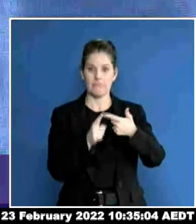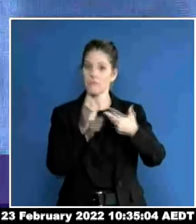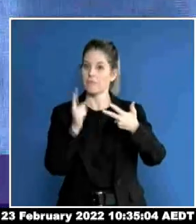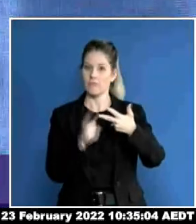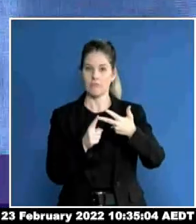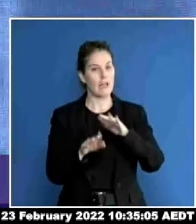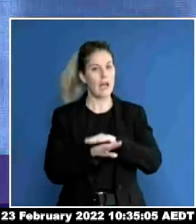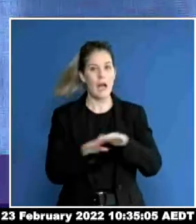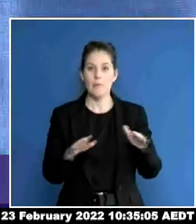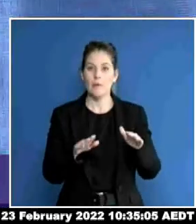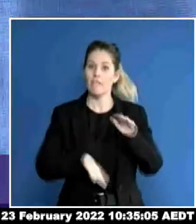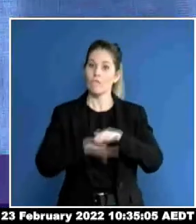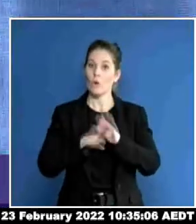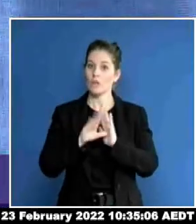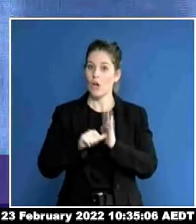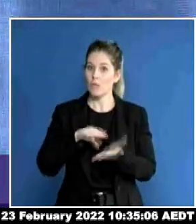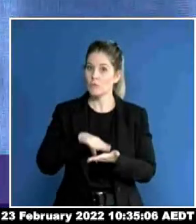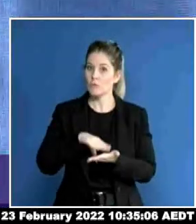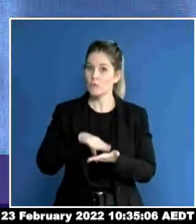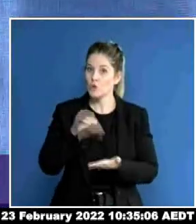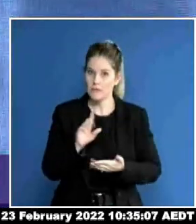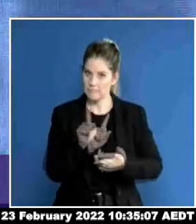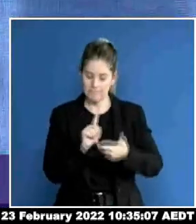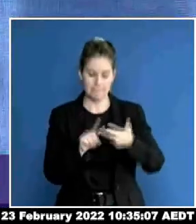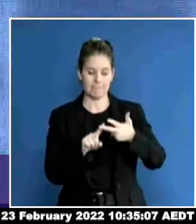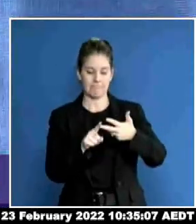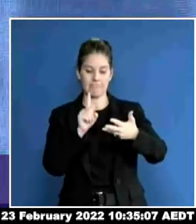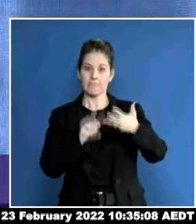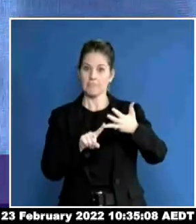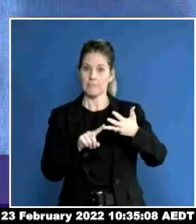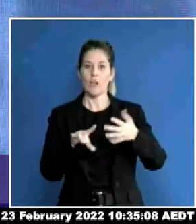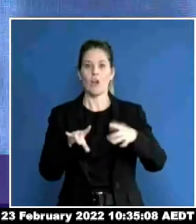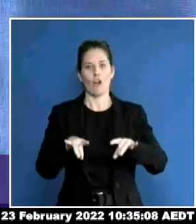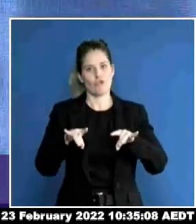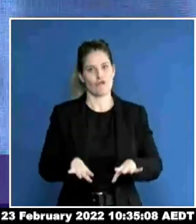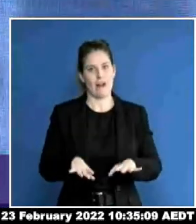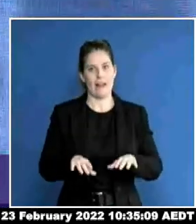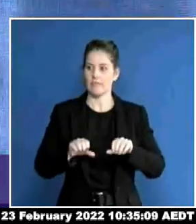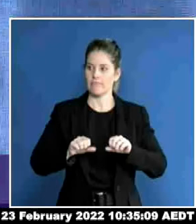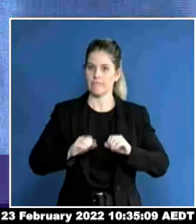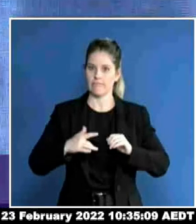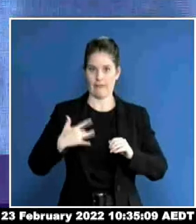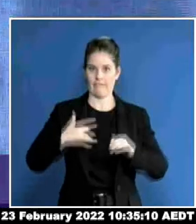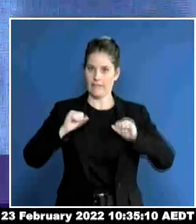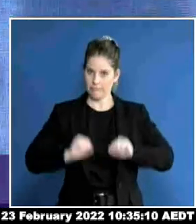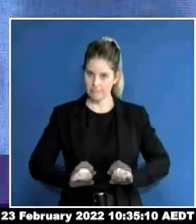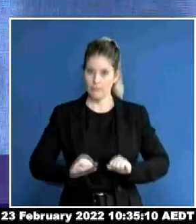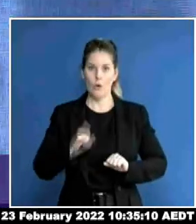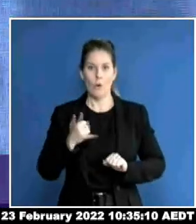The person must be an Australian resident or visa holder and, importantly, must have a